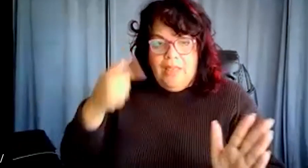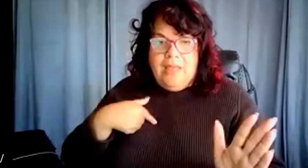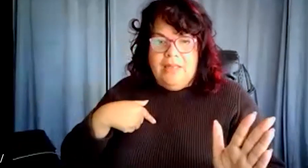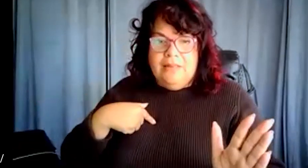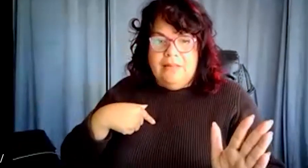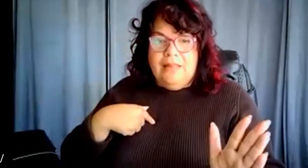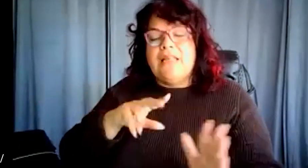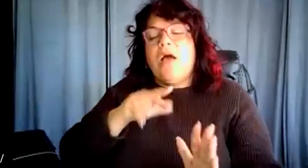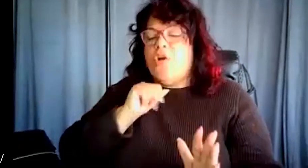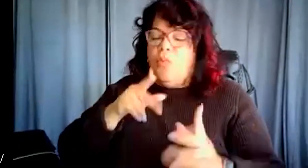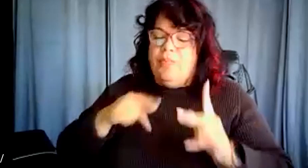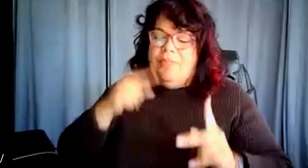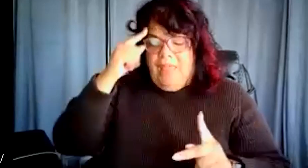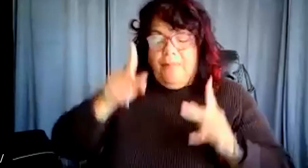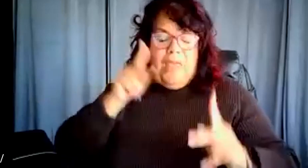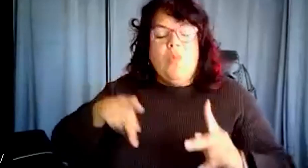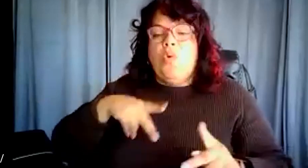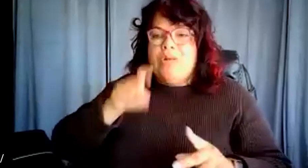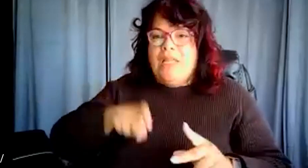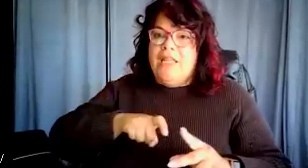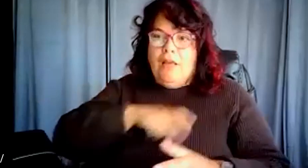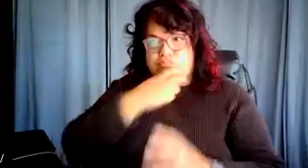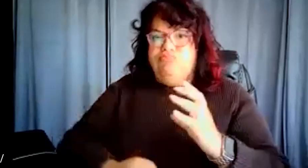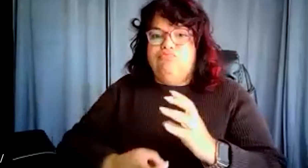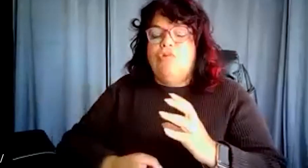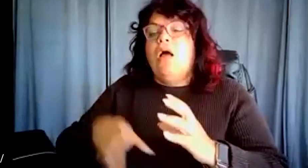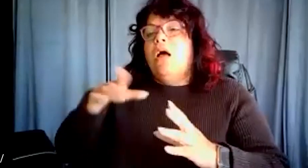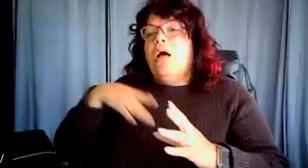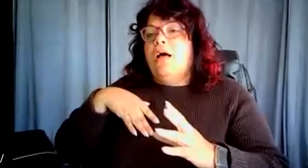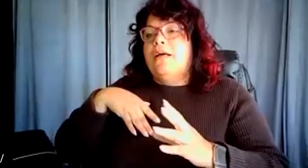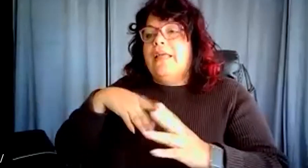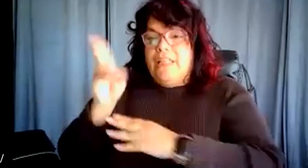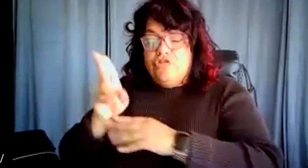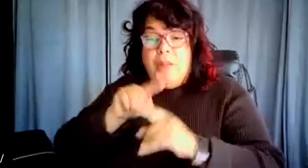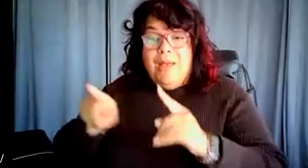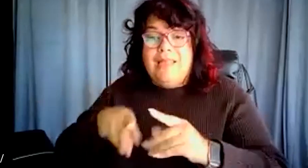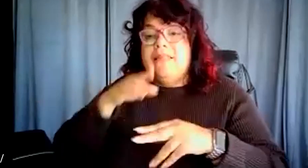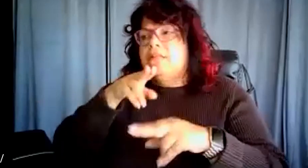history lesson, but this was called Section 504 sit-in. I really encourage you to read more about it.